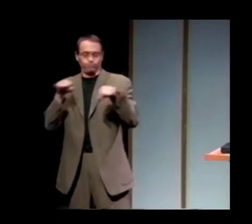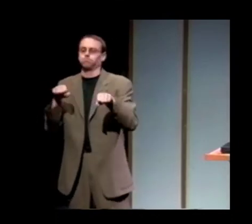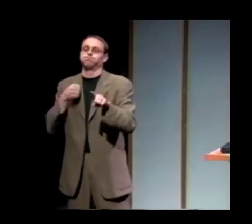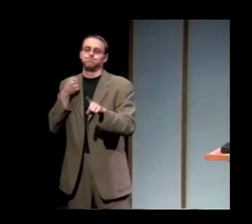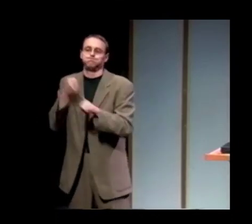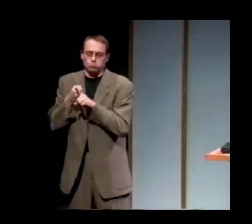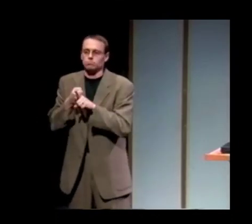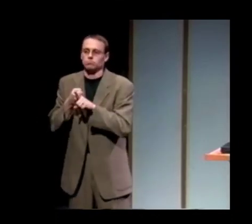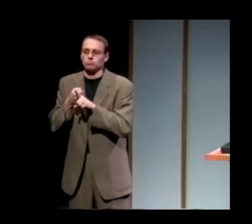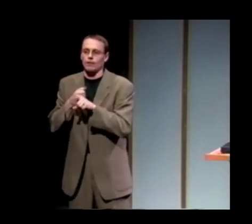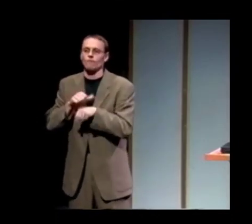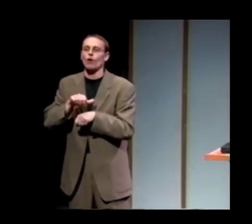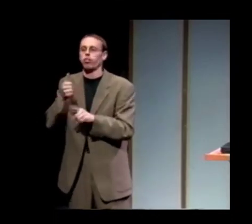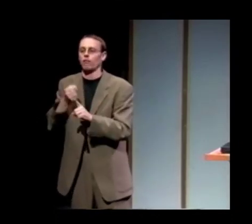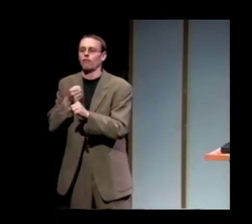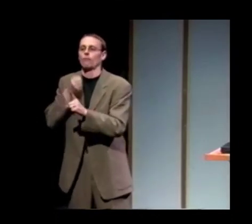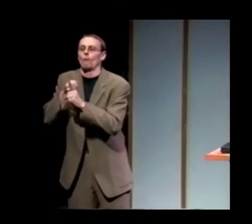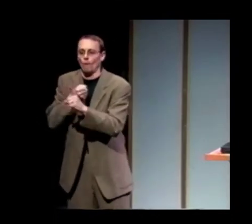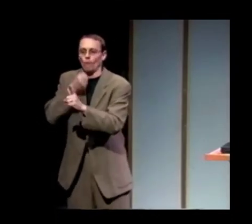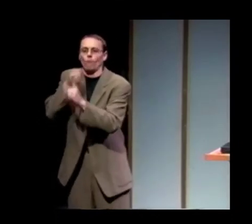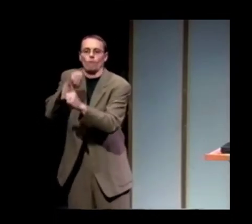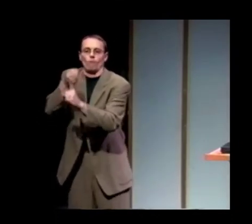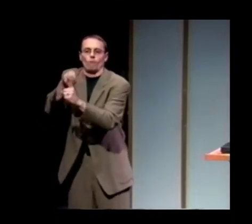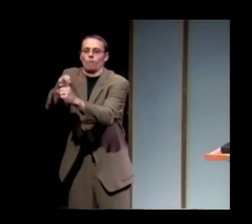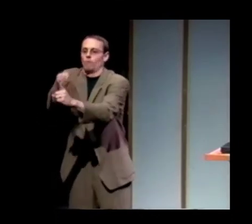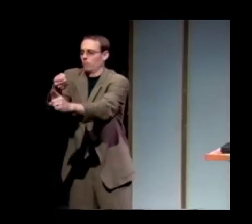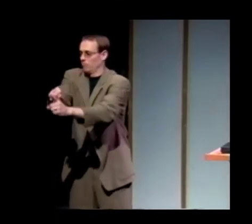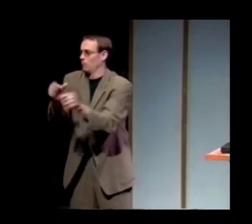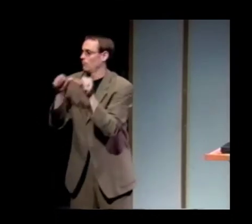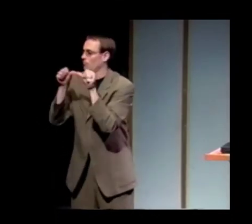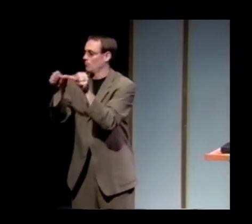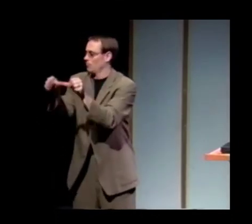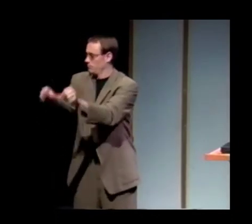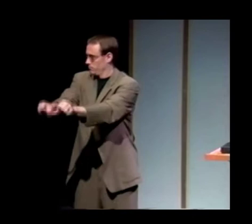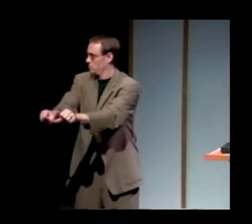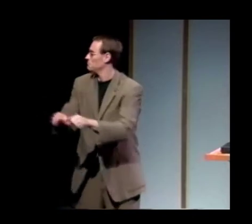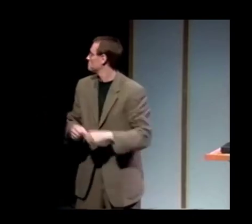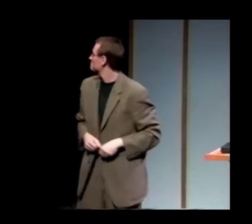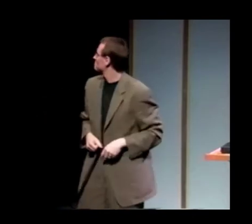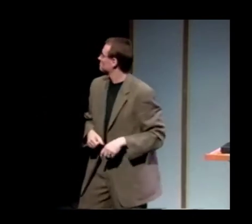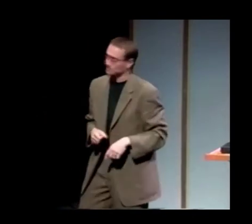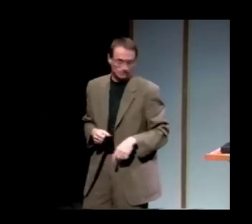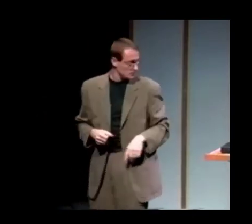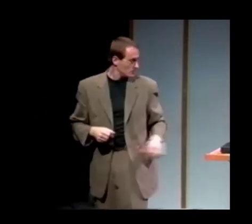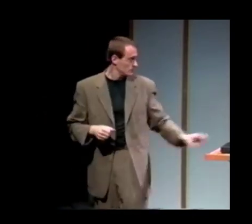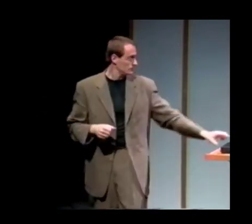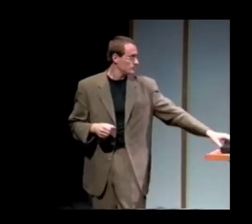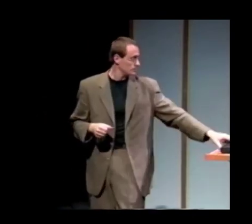OK. SO YOU HAVE FIRST THE EARTHQUAKE, AND YOU HAVE THE EPICENTER SHOCK,